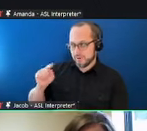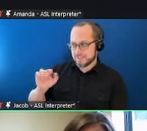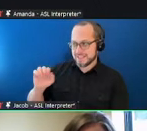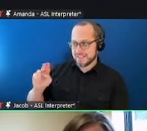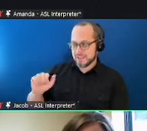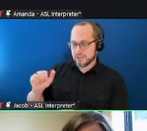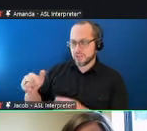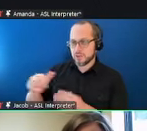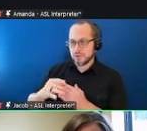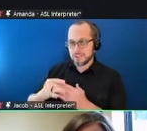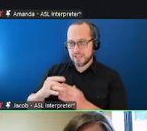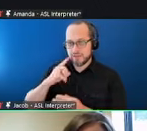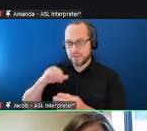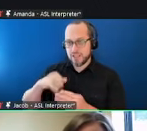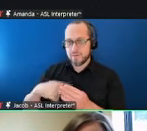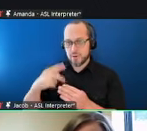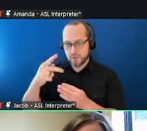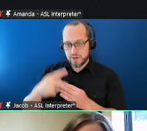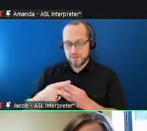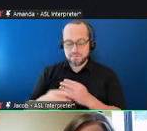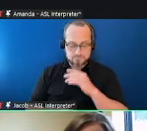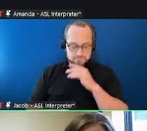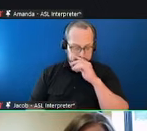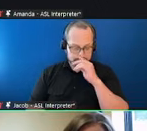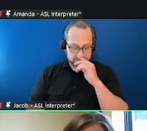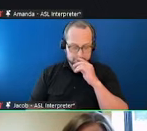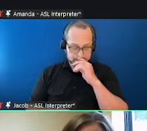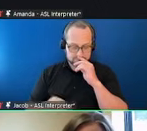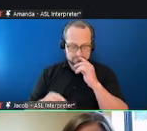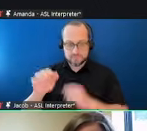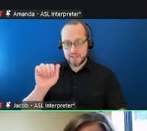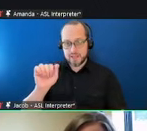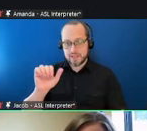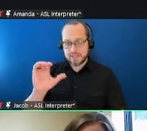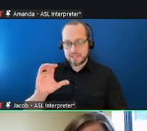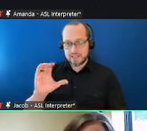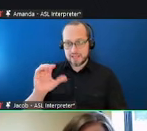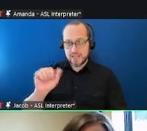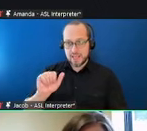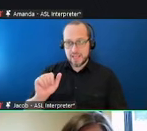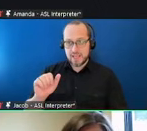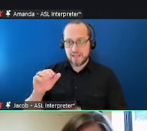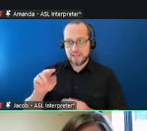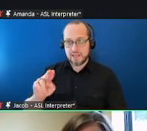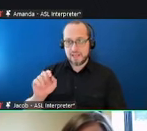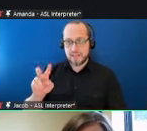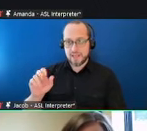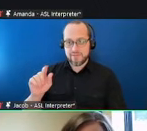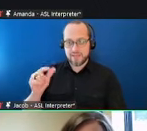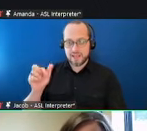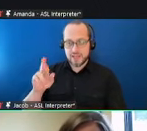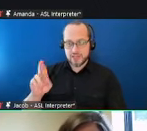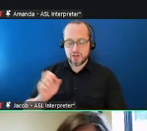for that program. Um, ACA navigators is a program, remote patient monitoring. How else are we going